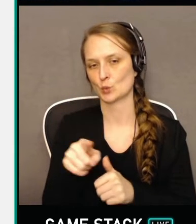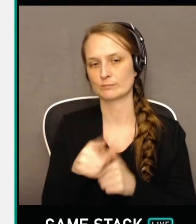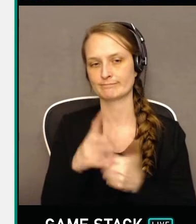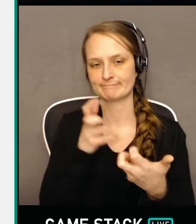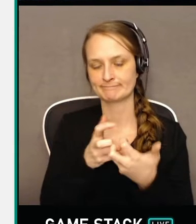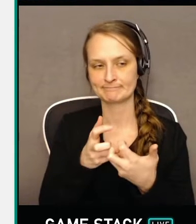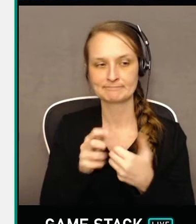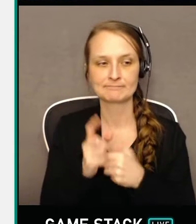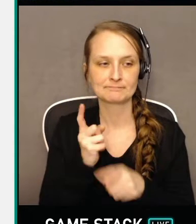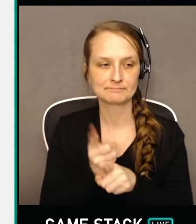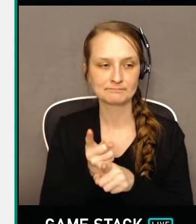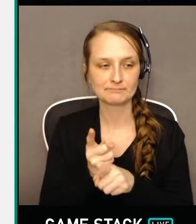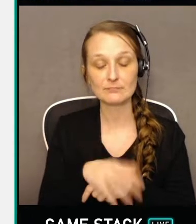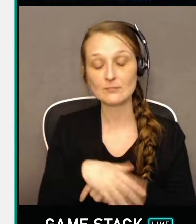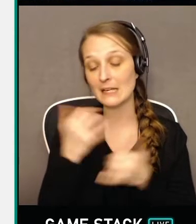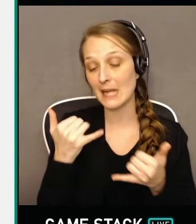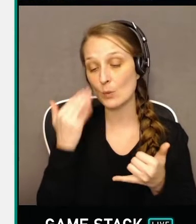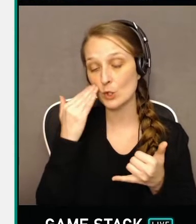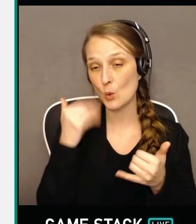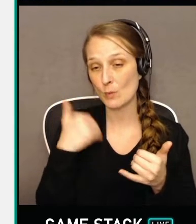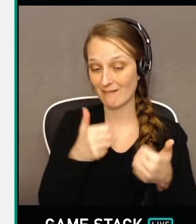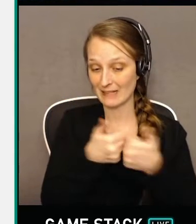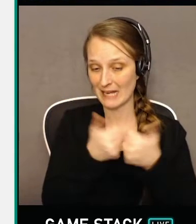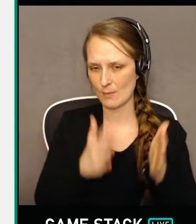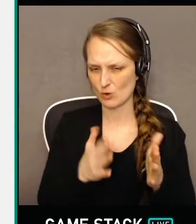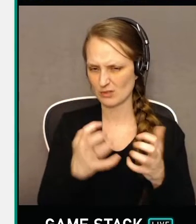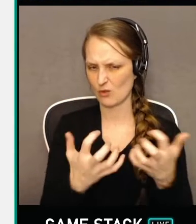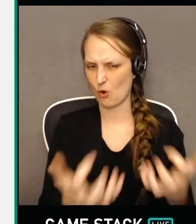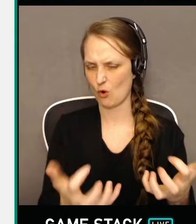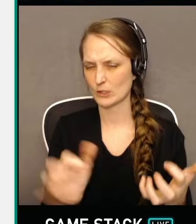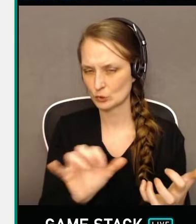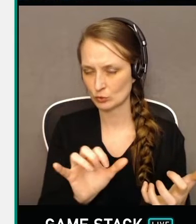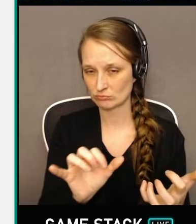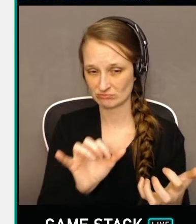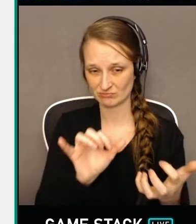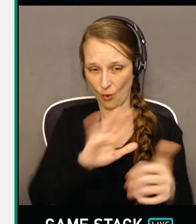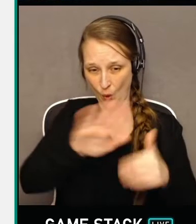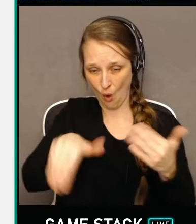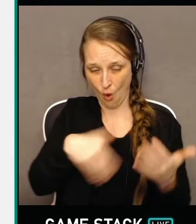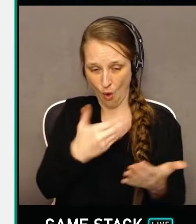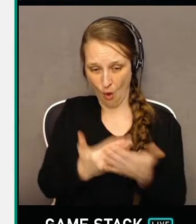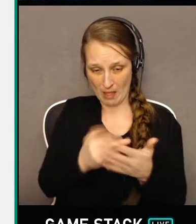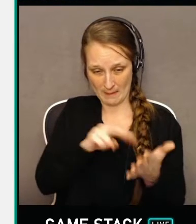Now we know we have gamers in the audience too. What does all of this mean for the rest of us?